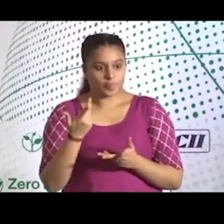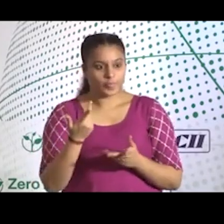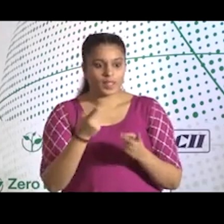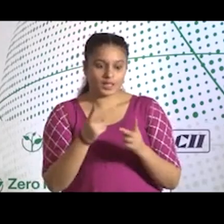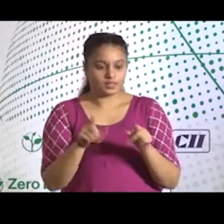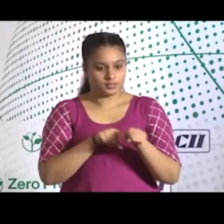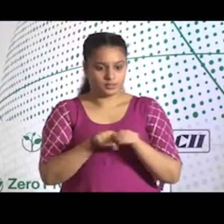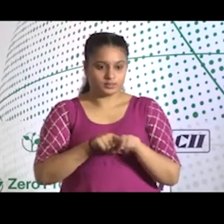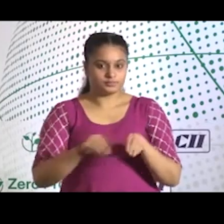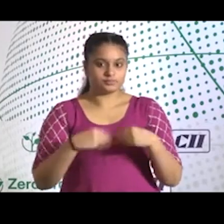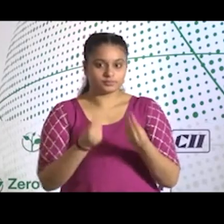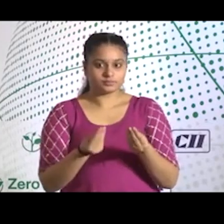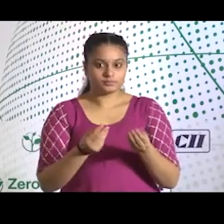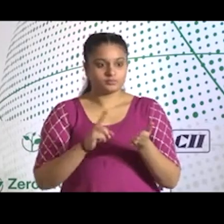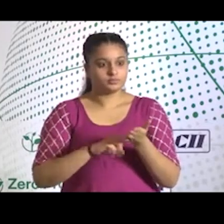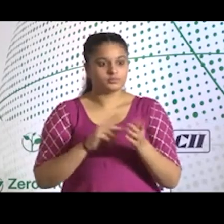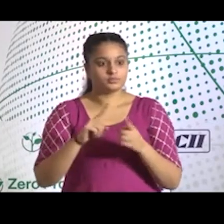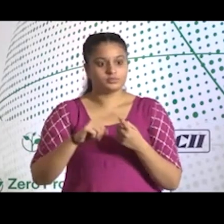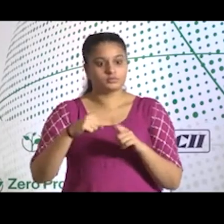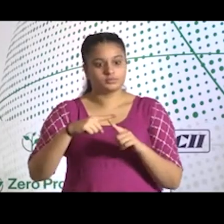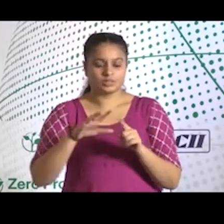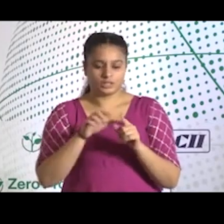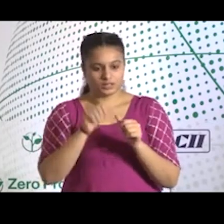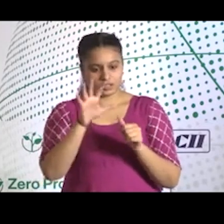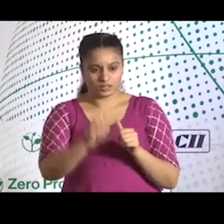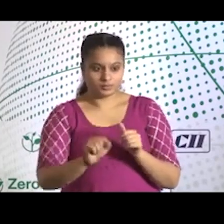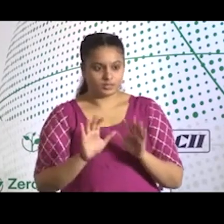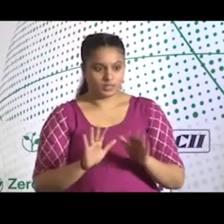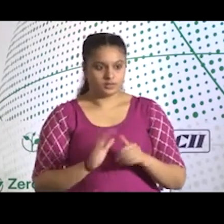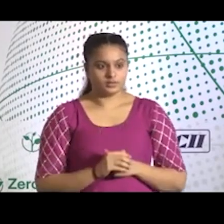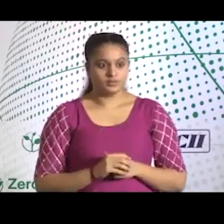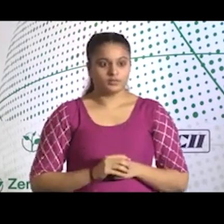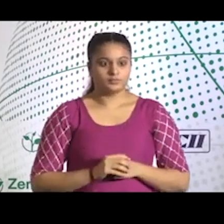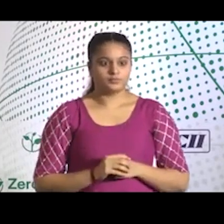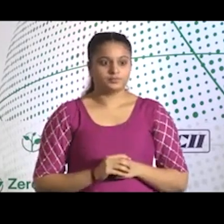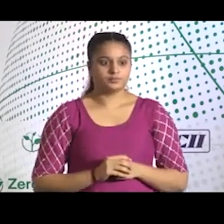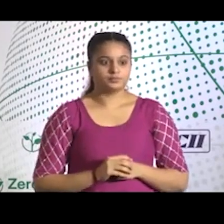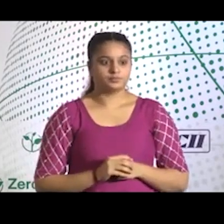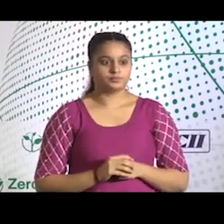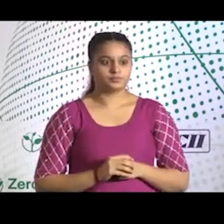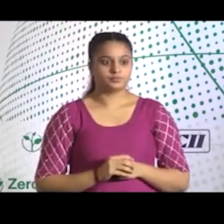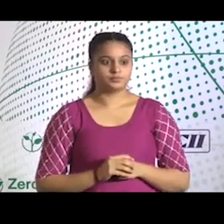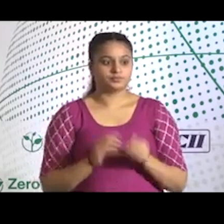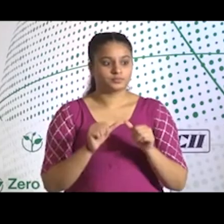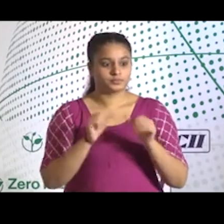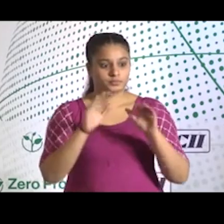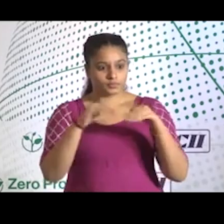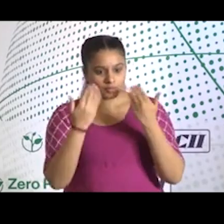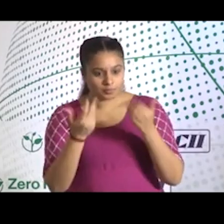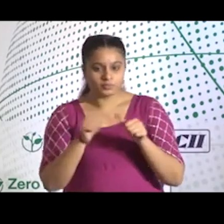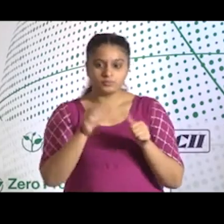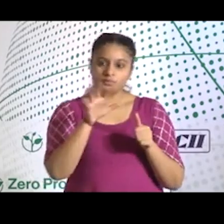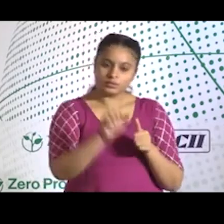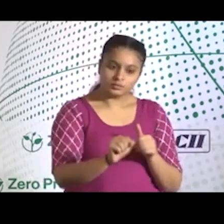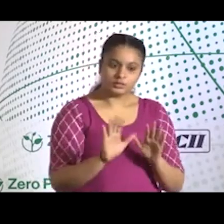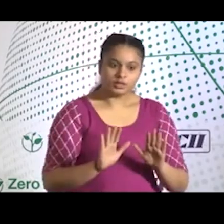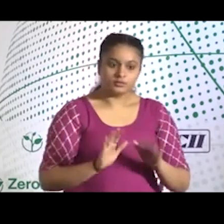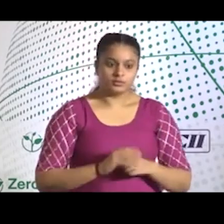I've got Netflix, which is accessible, I've got Amazon Prime, which is accessible,